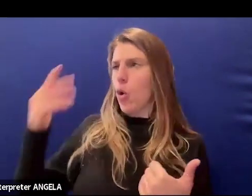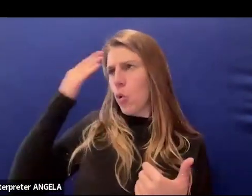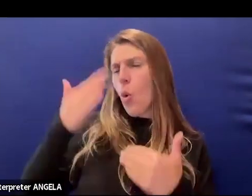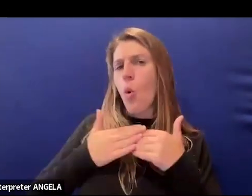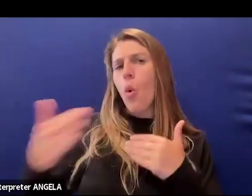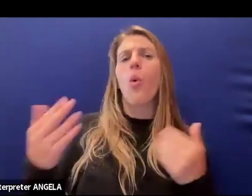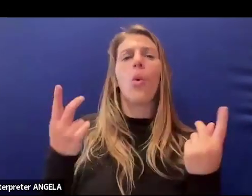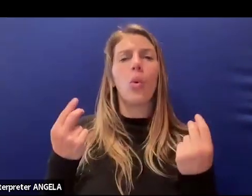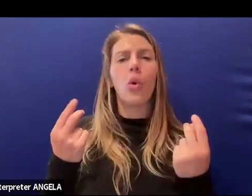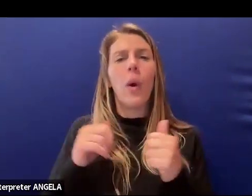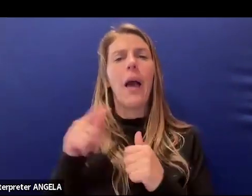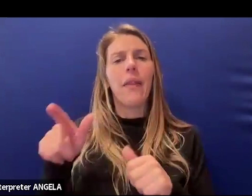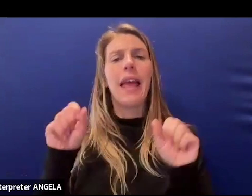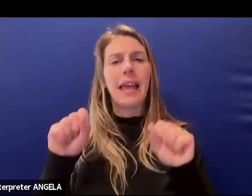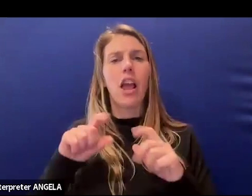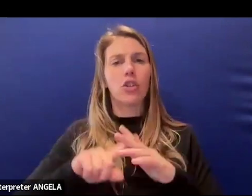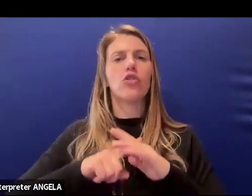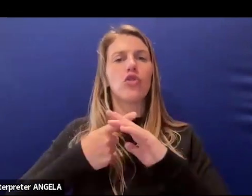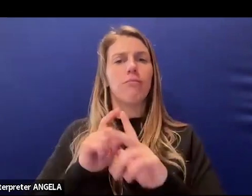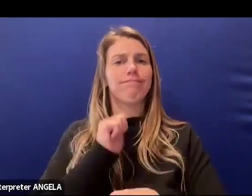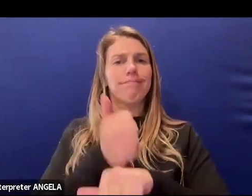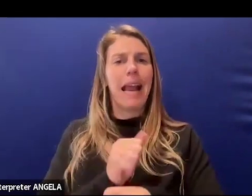to follow and it made it much easier for folks to institute asking